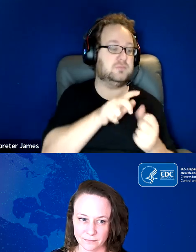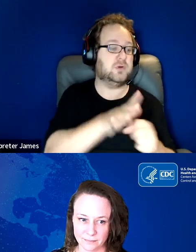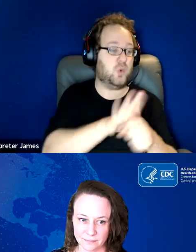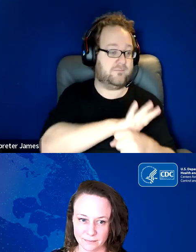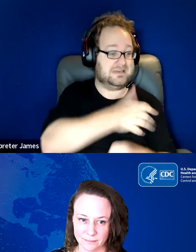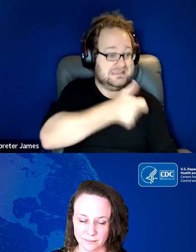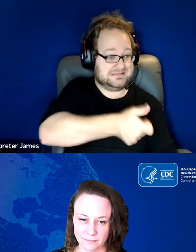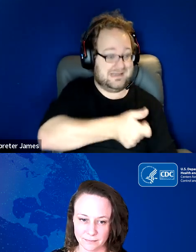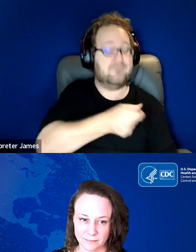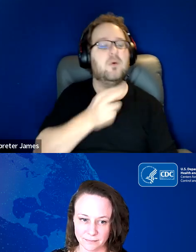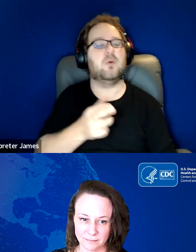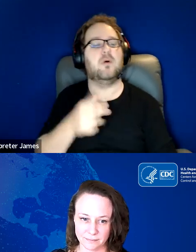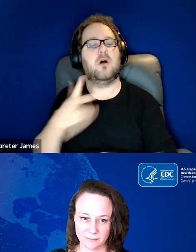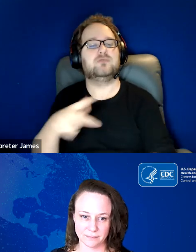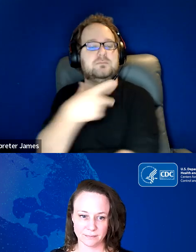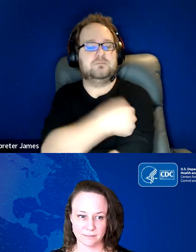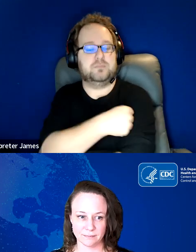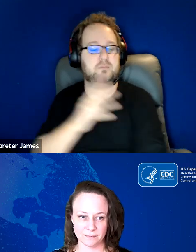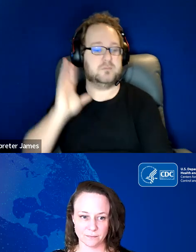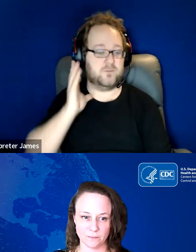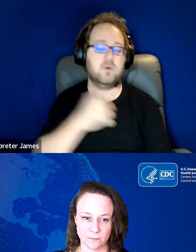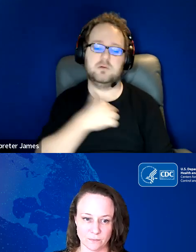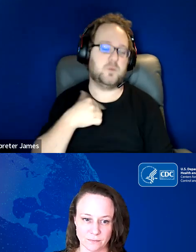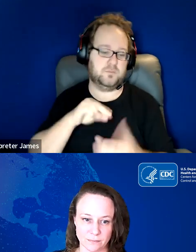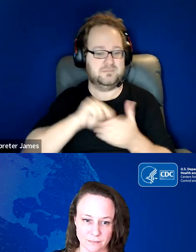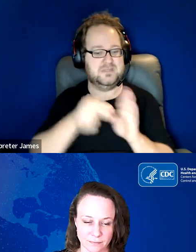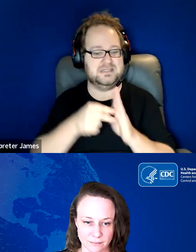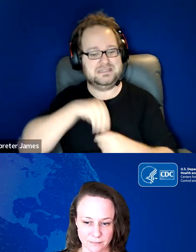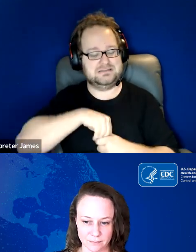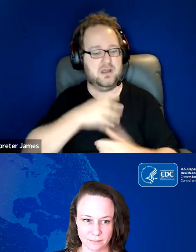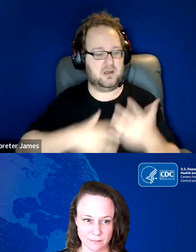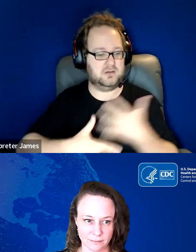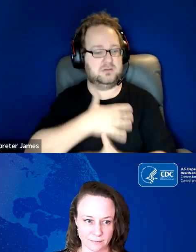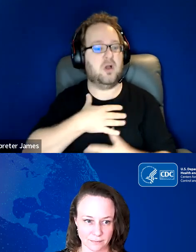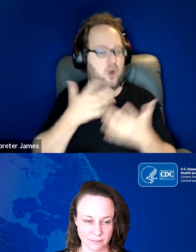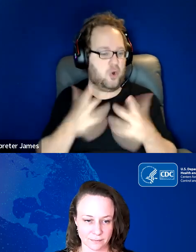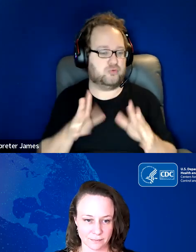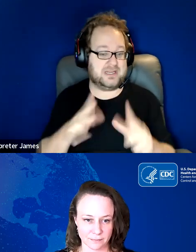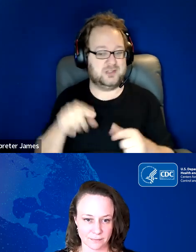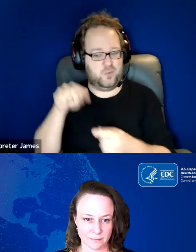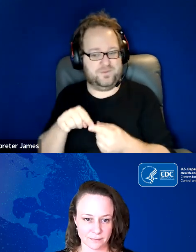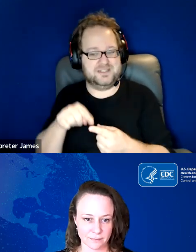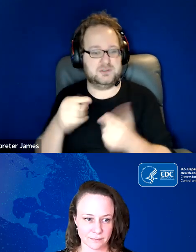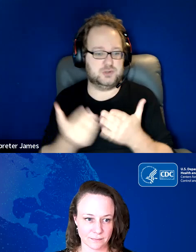have circulating protection and this is really a boost but because our immune system has seen these vaccines